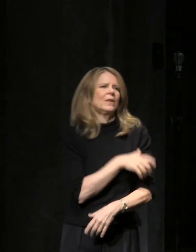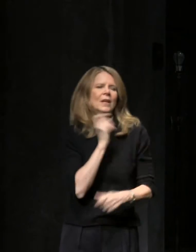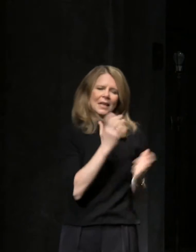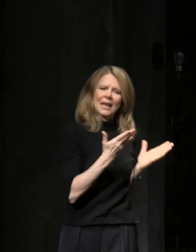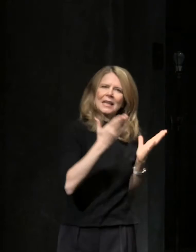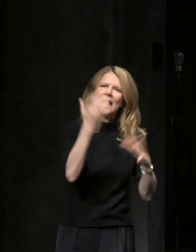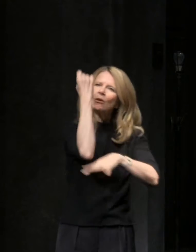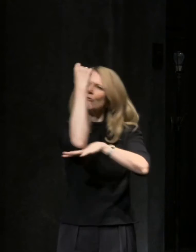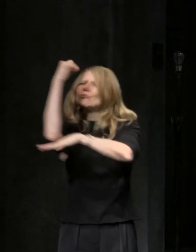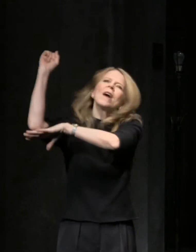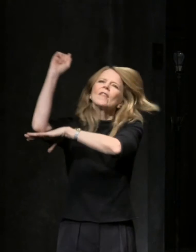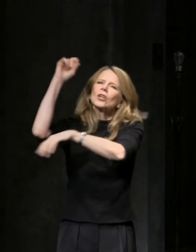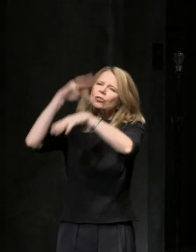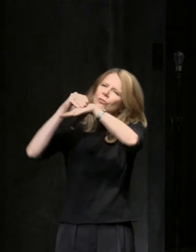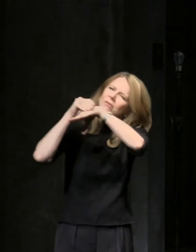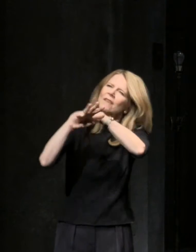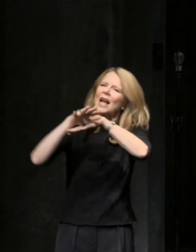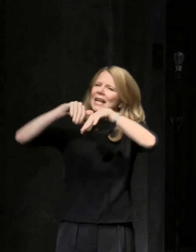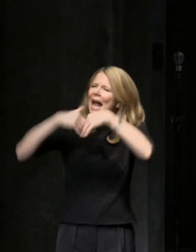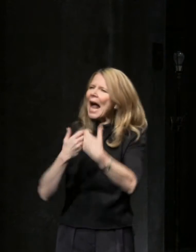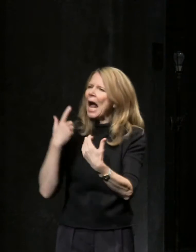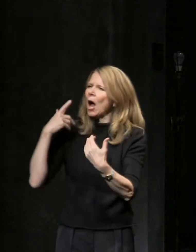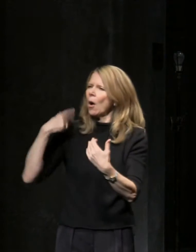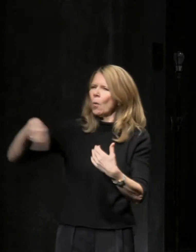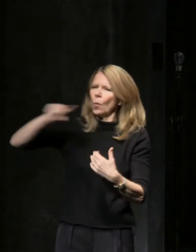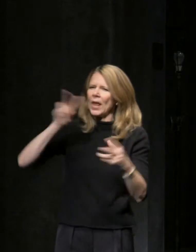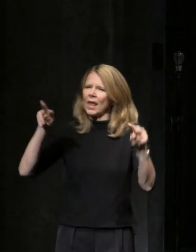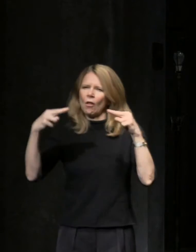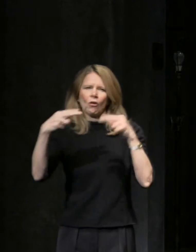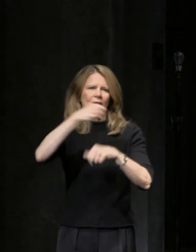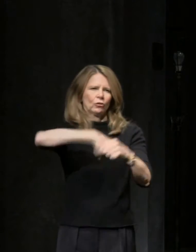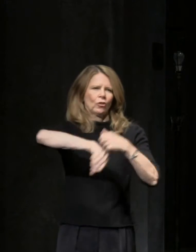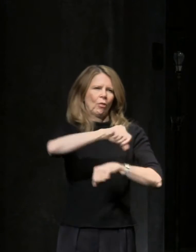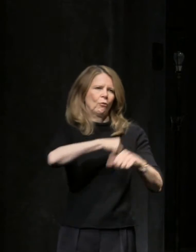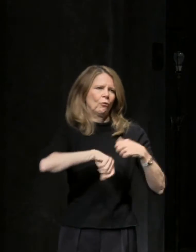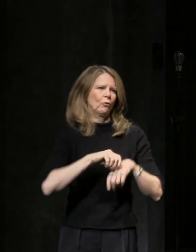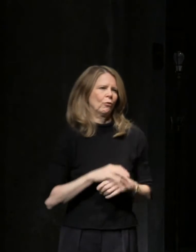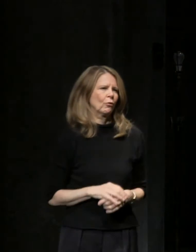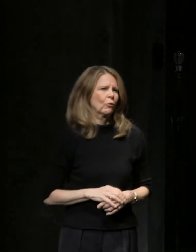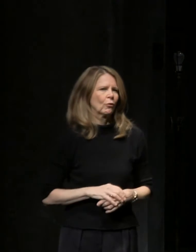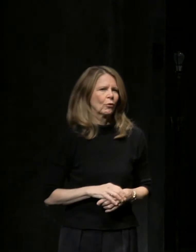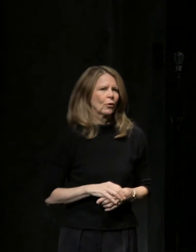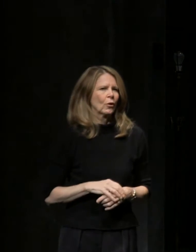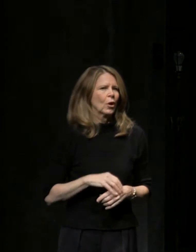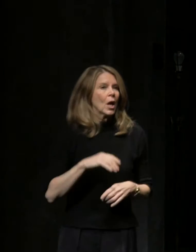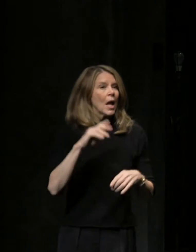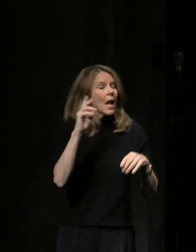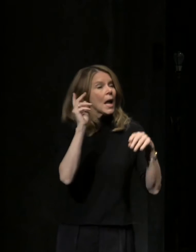in the way in which we see one another. People with intellectual disabilities have